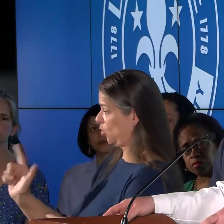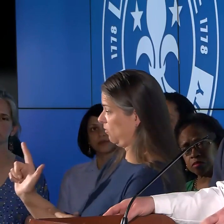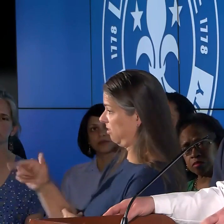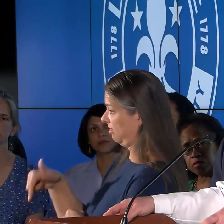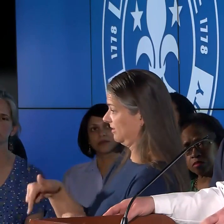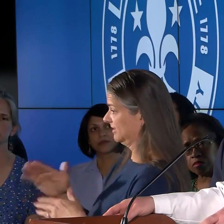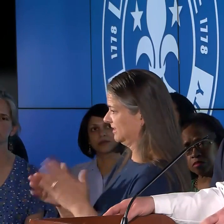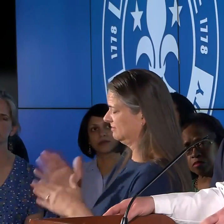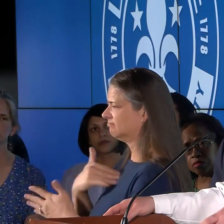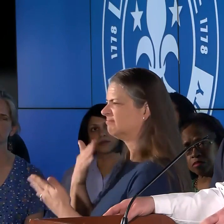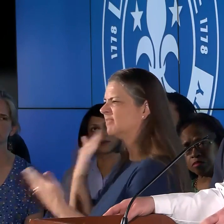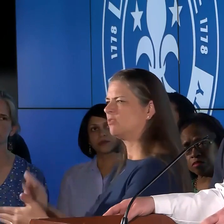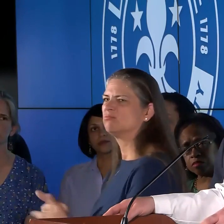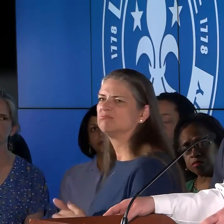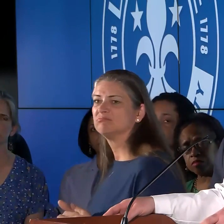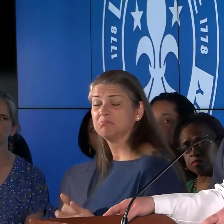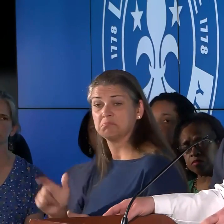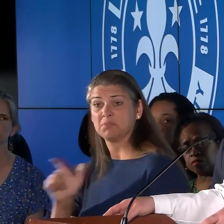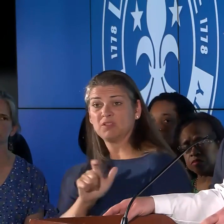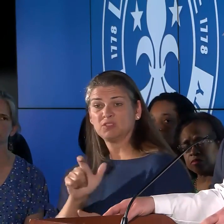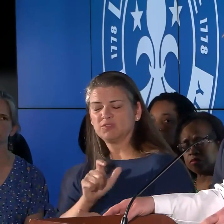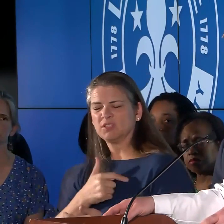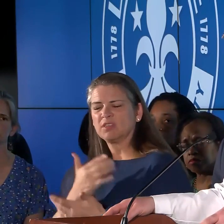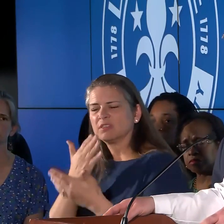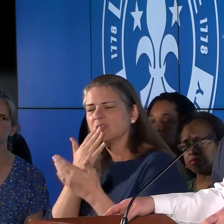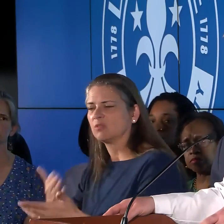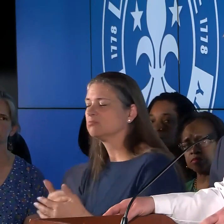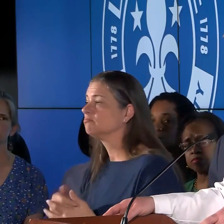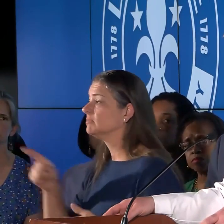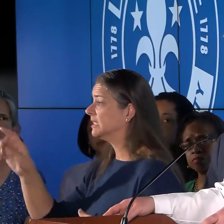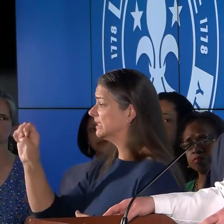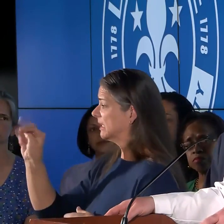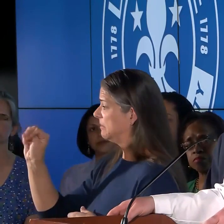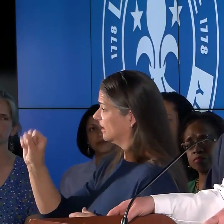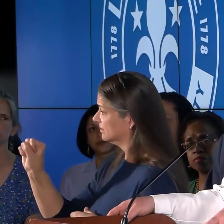thank you to our police officers and our Ems services. I have no doubt in my